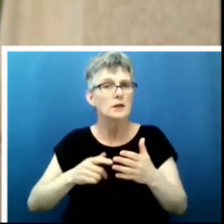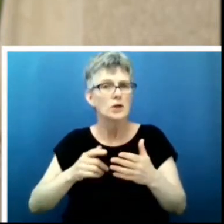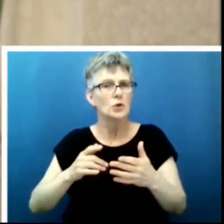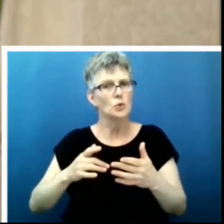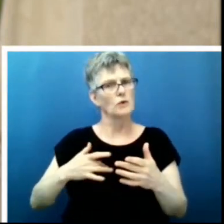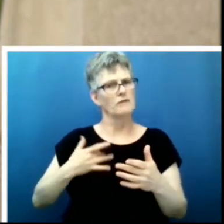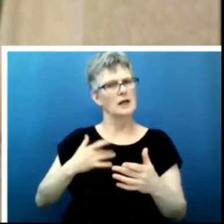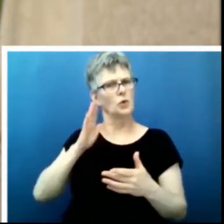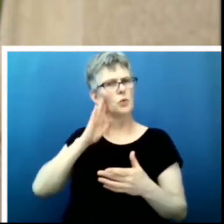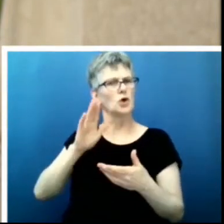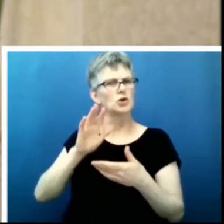Thank you.